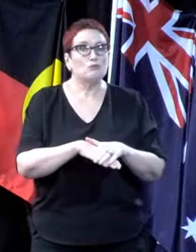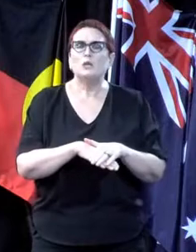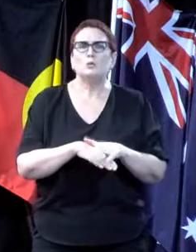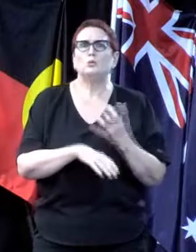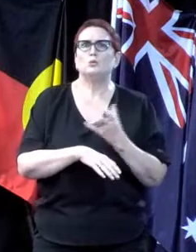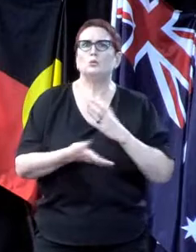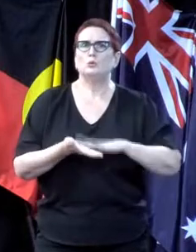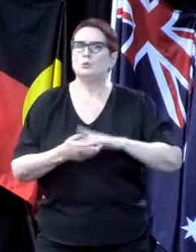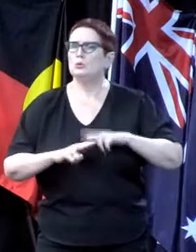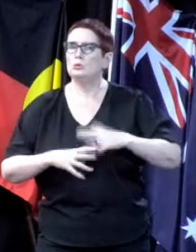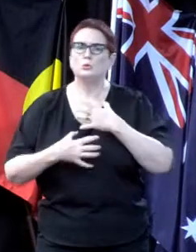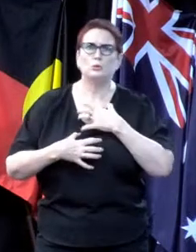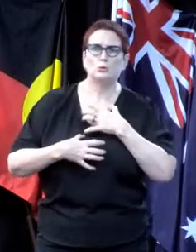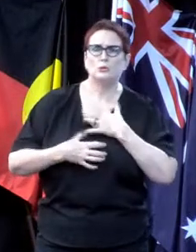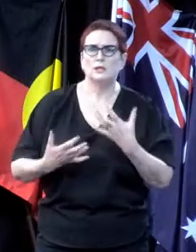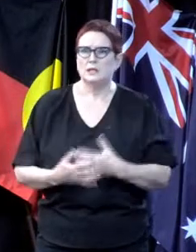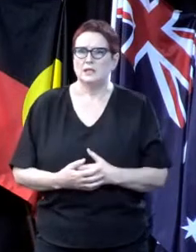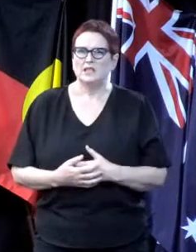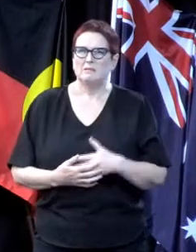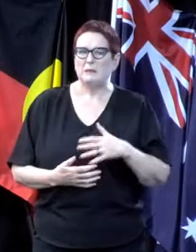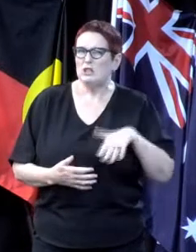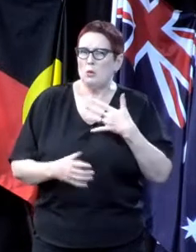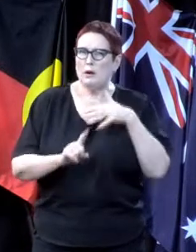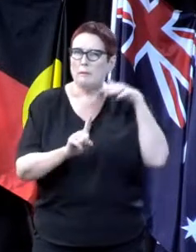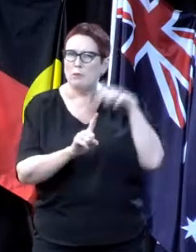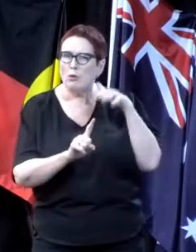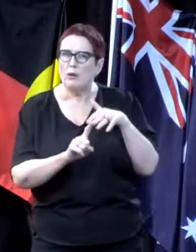scared of, perhaps, being bullied and not being able to cope.